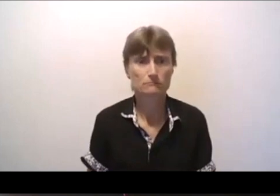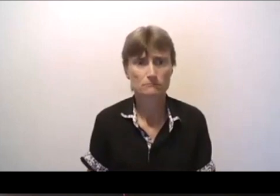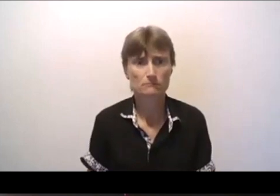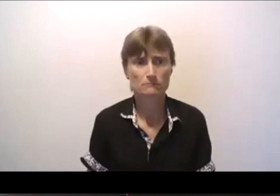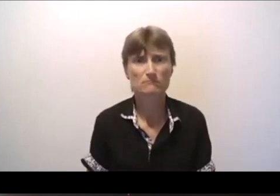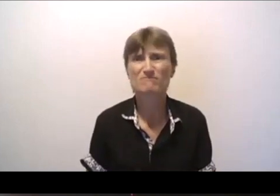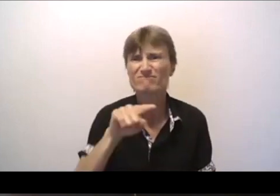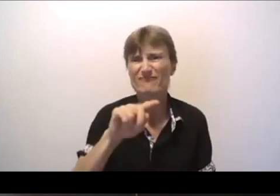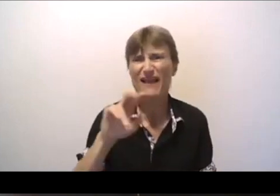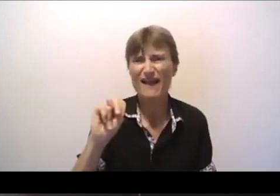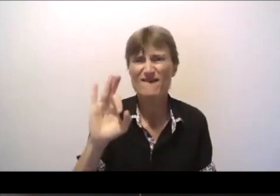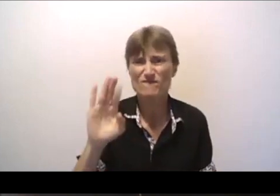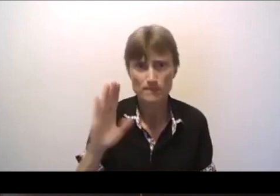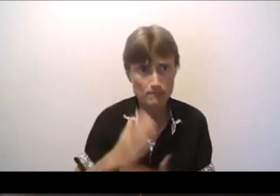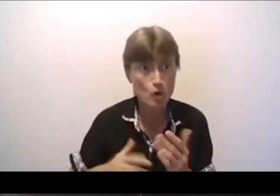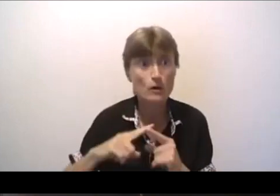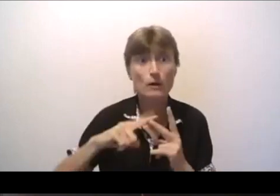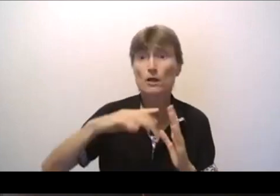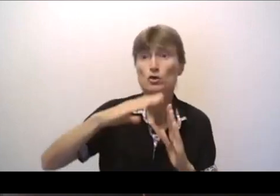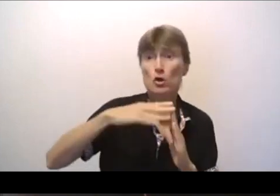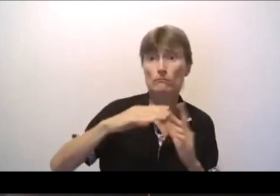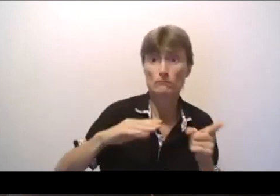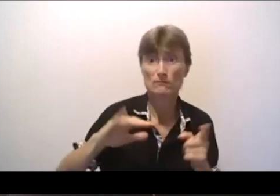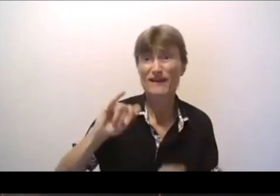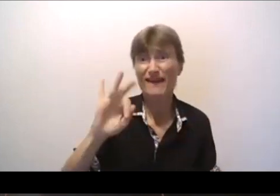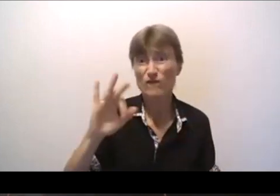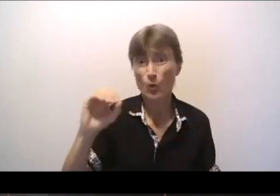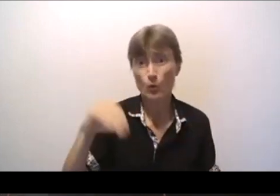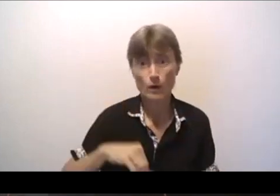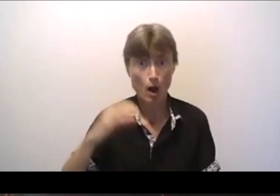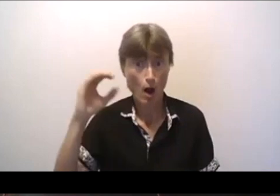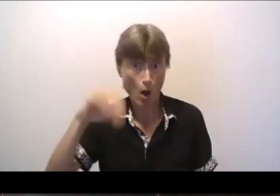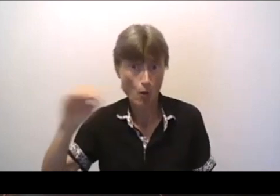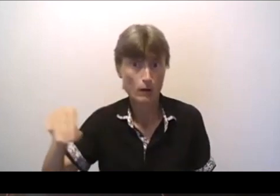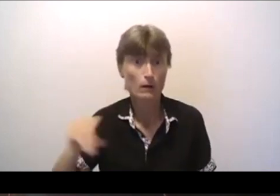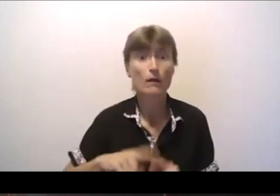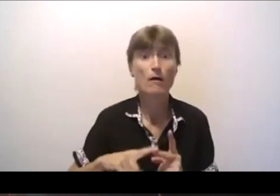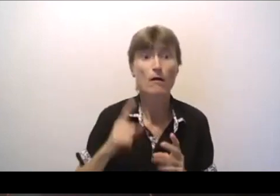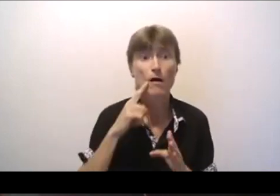that's another piece i did for ifco in ottawa and the one on the far side here is actually me holding the ice on lake